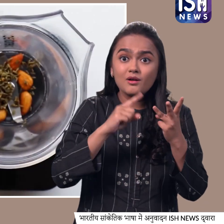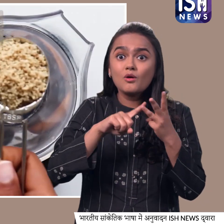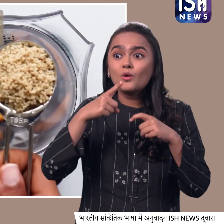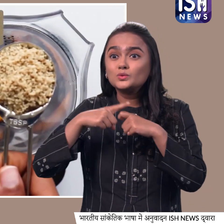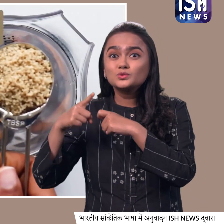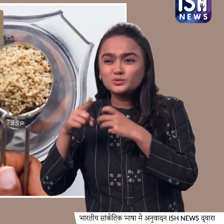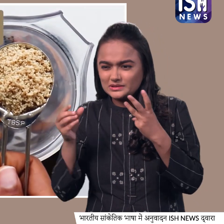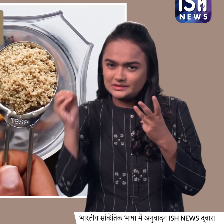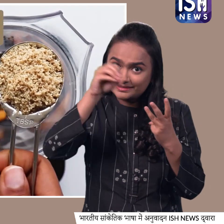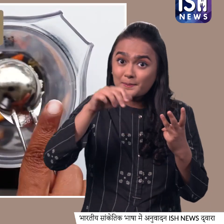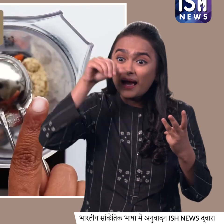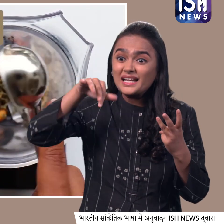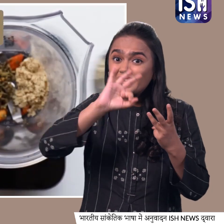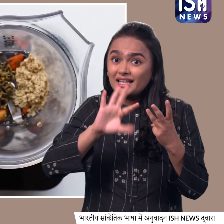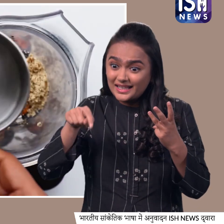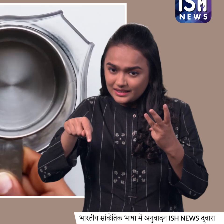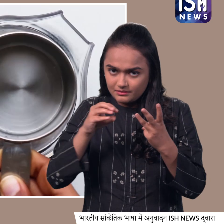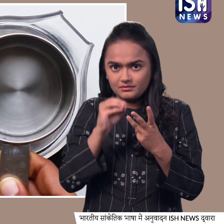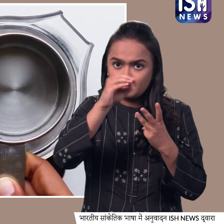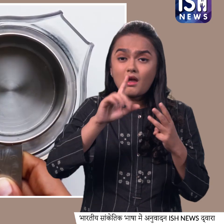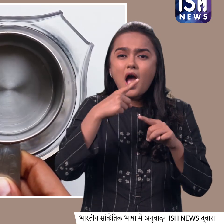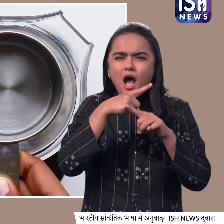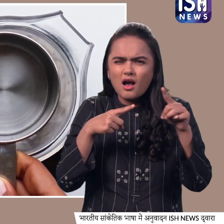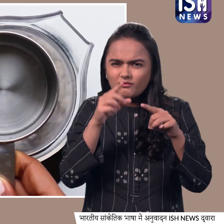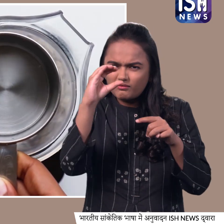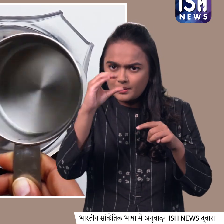and 1 Tbsp soaked poppy seeds. Then add 1/2 cup water,